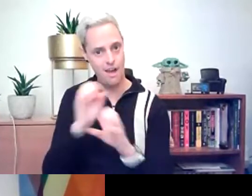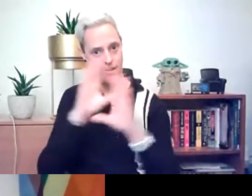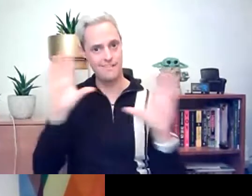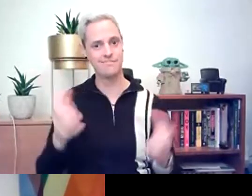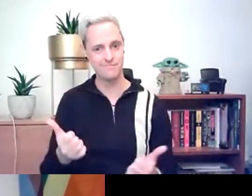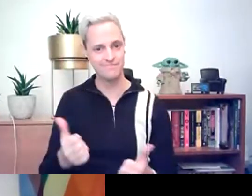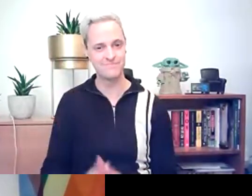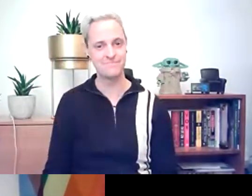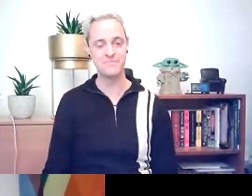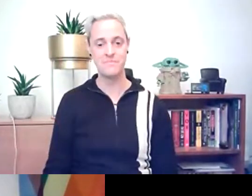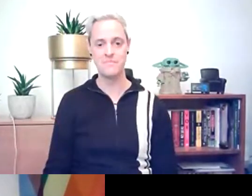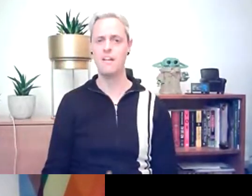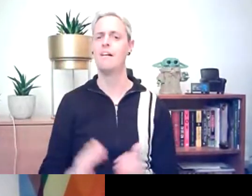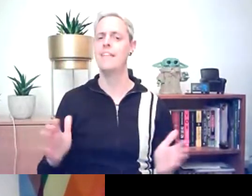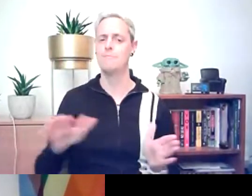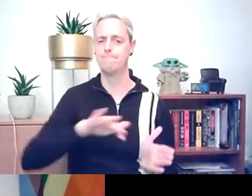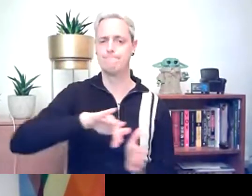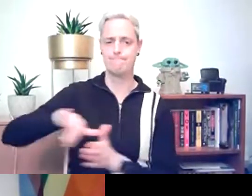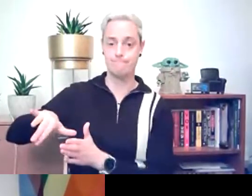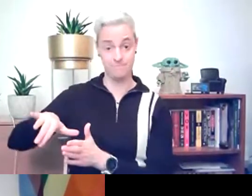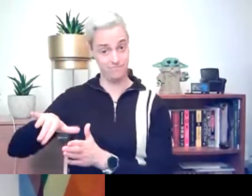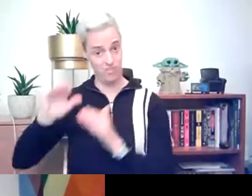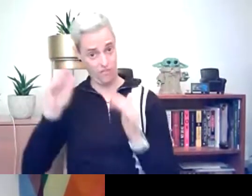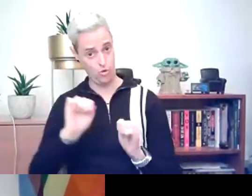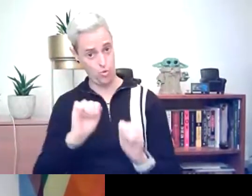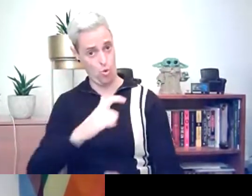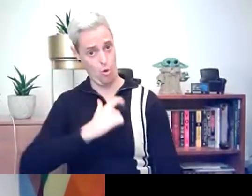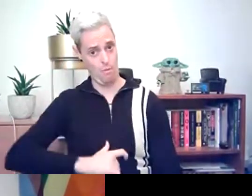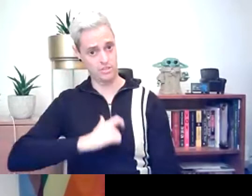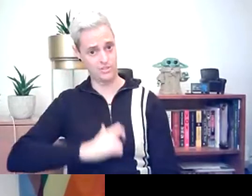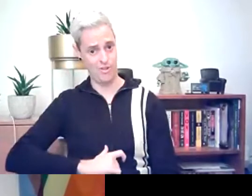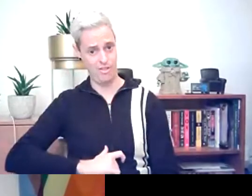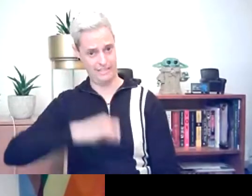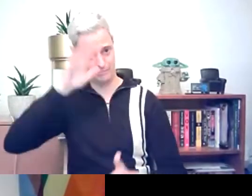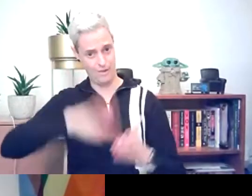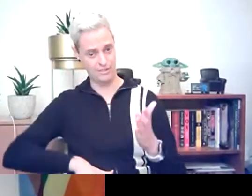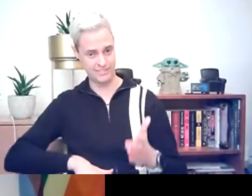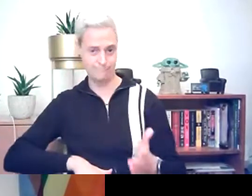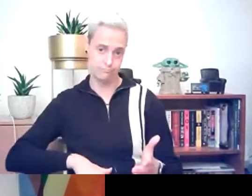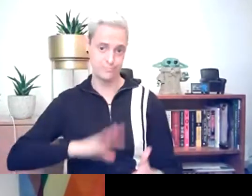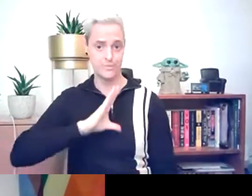more to your personal experience if that's okay j, as a trans arm and your trajectory